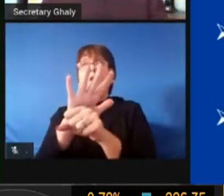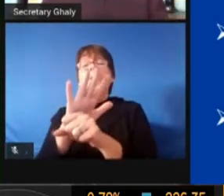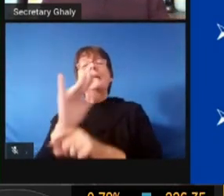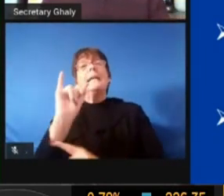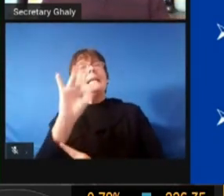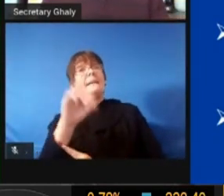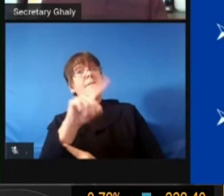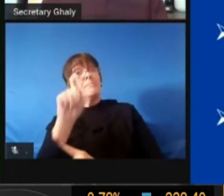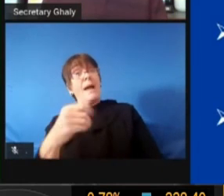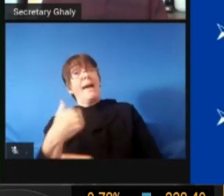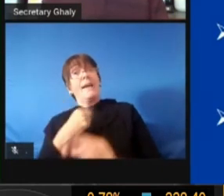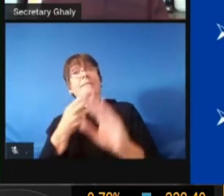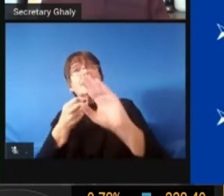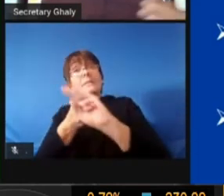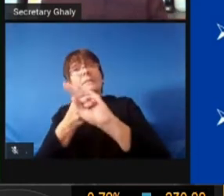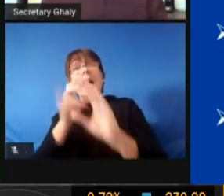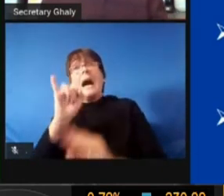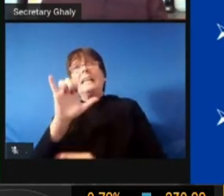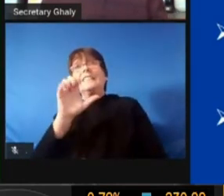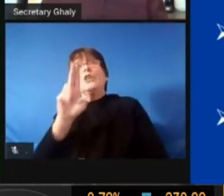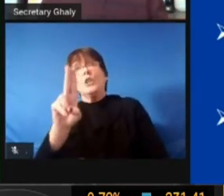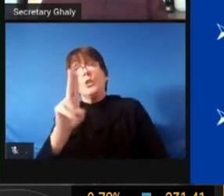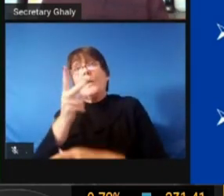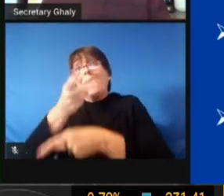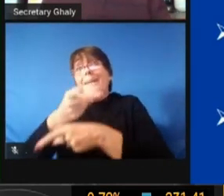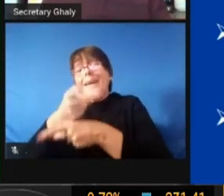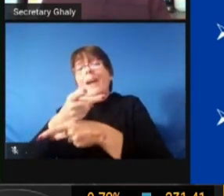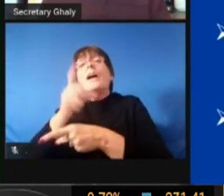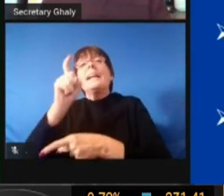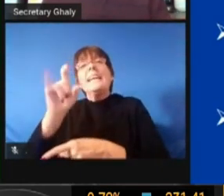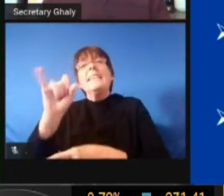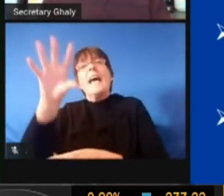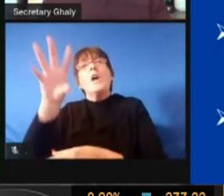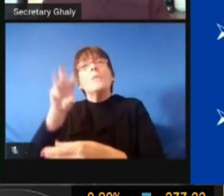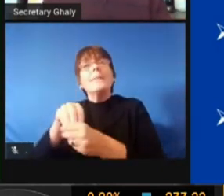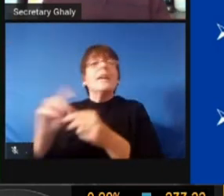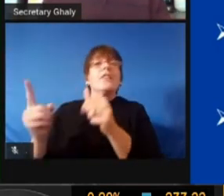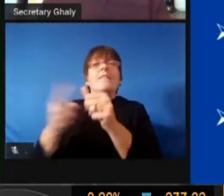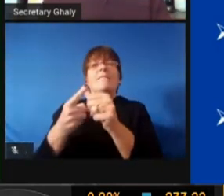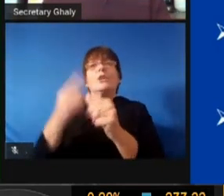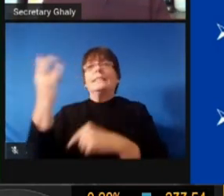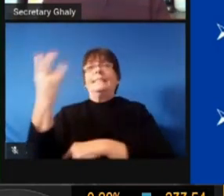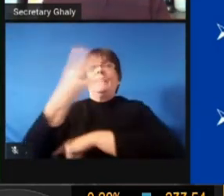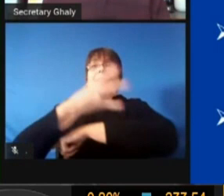LAST 14 DAYS. WE KNOW THAT PATIENTS HOSPITALIZED TODAY WITH COVID,